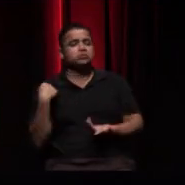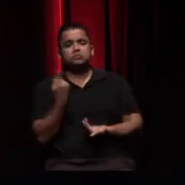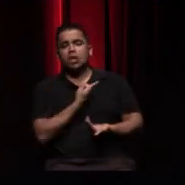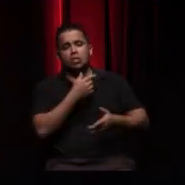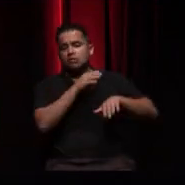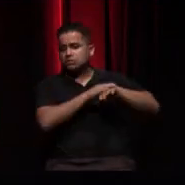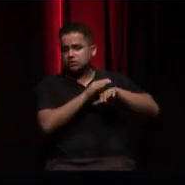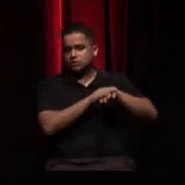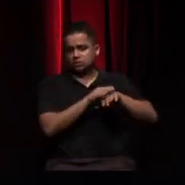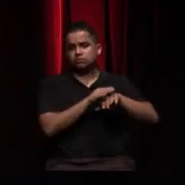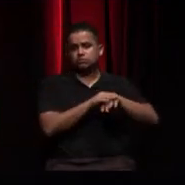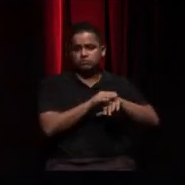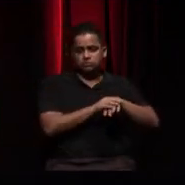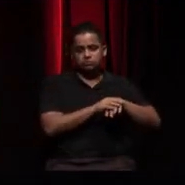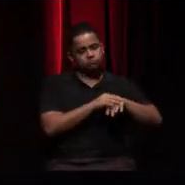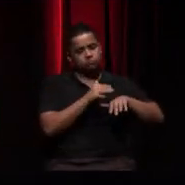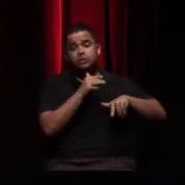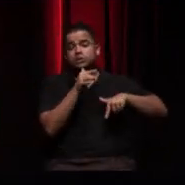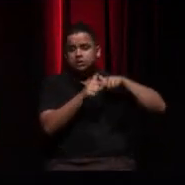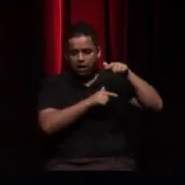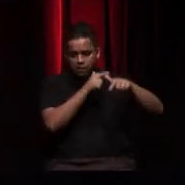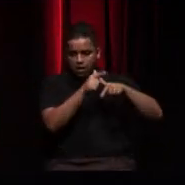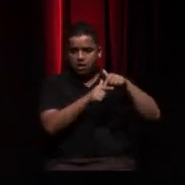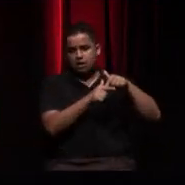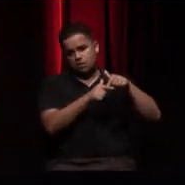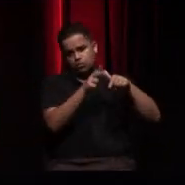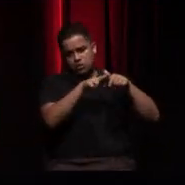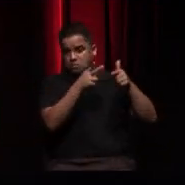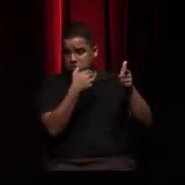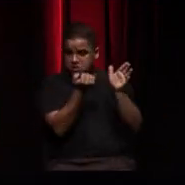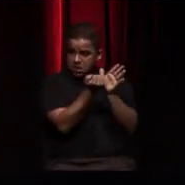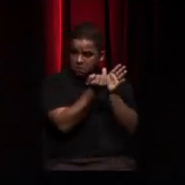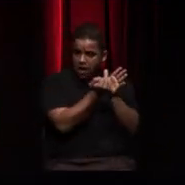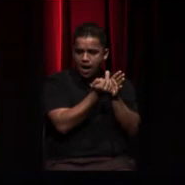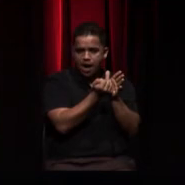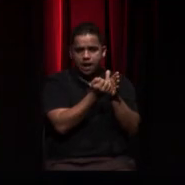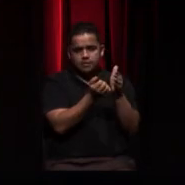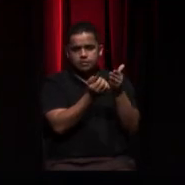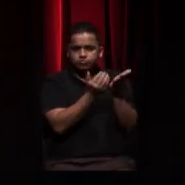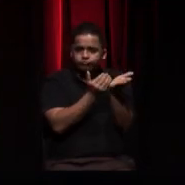From the start of the campaign we work with brands,